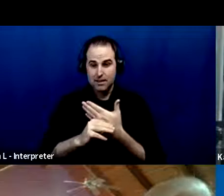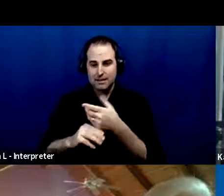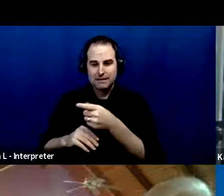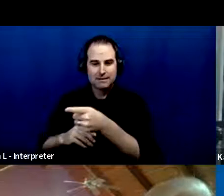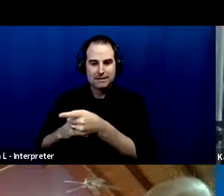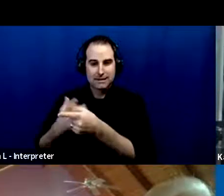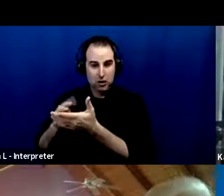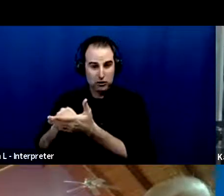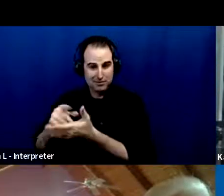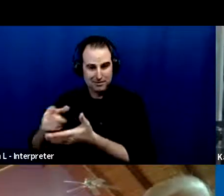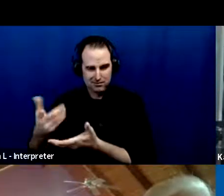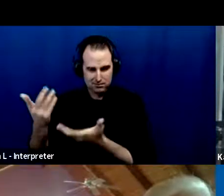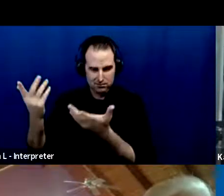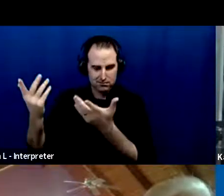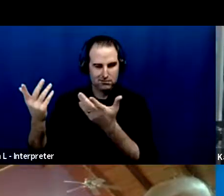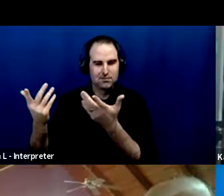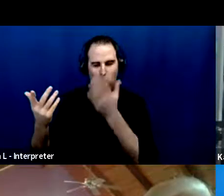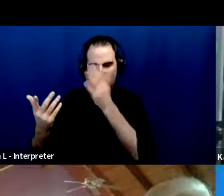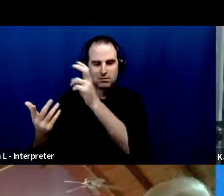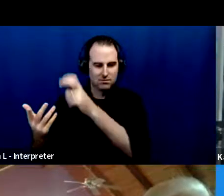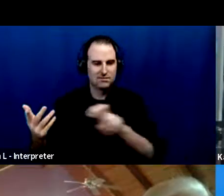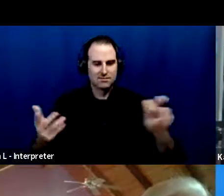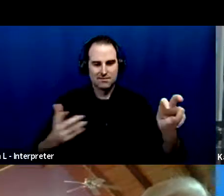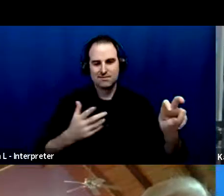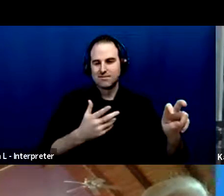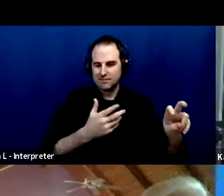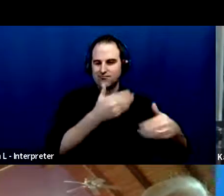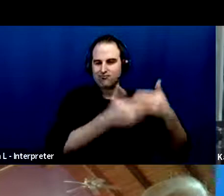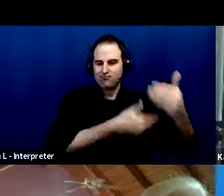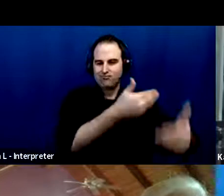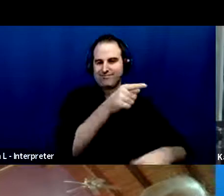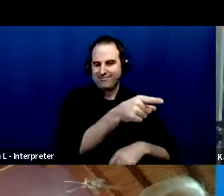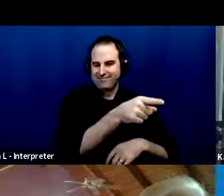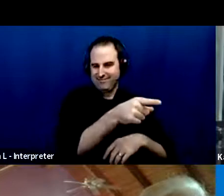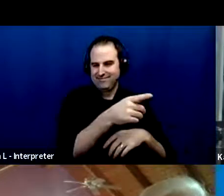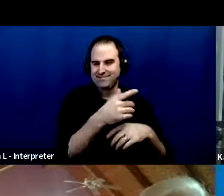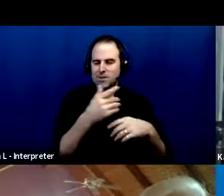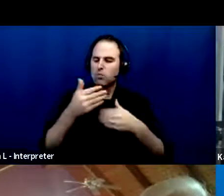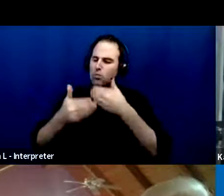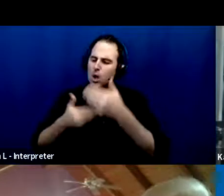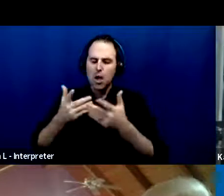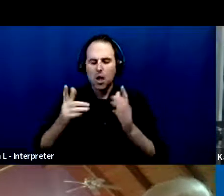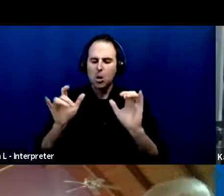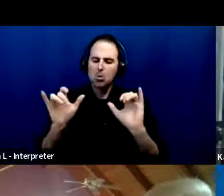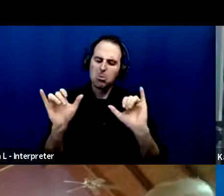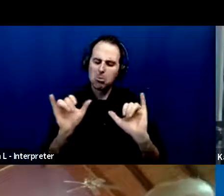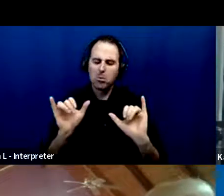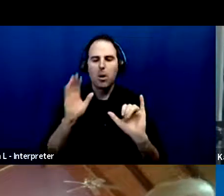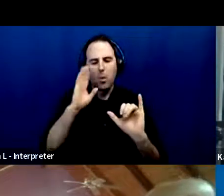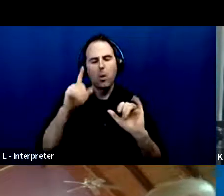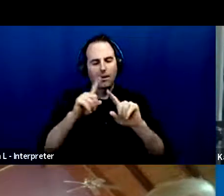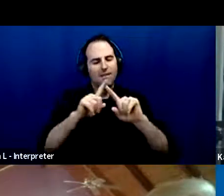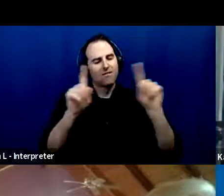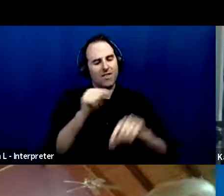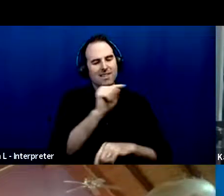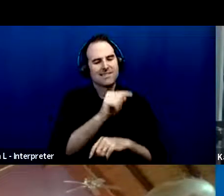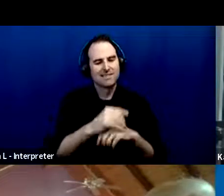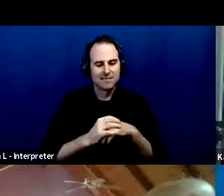will look a lot better. A lot different. Okay, so where do we need to start? I know a lot of you have been through enough of this